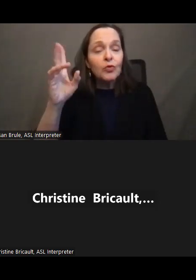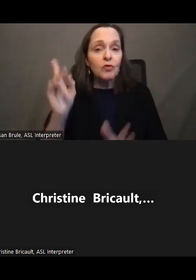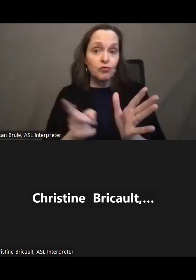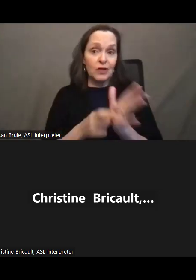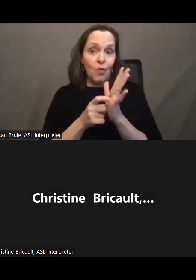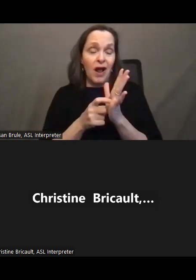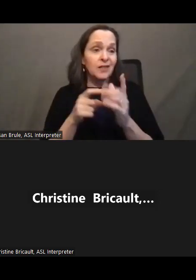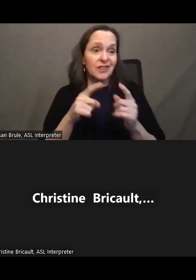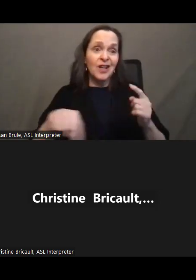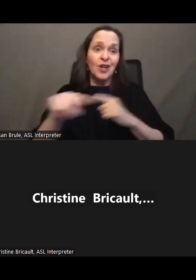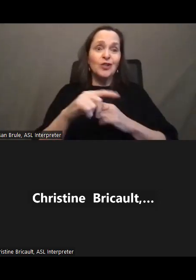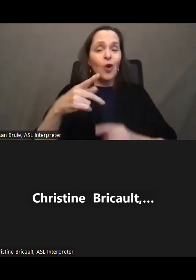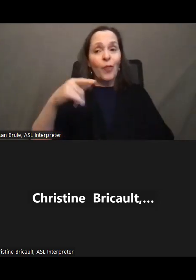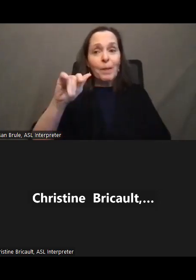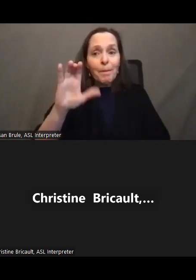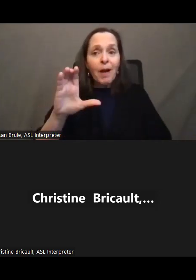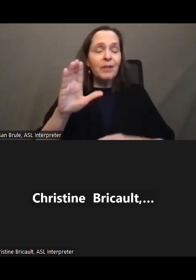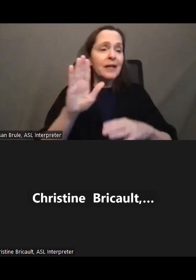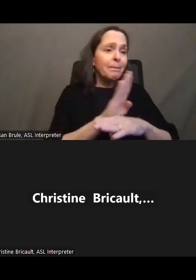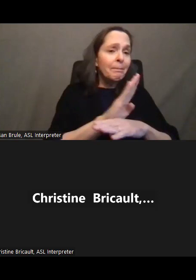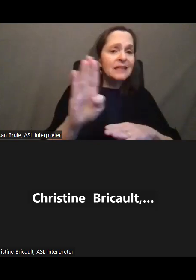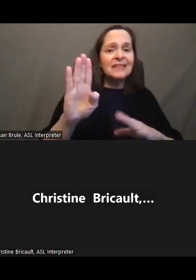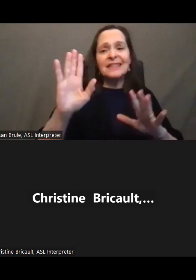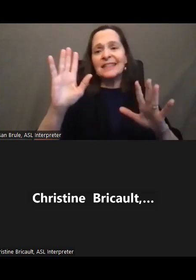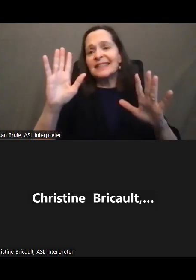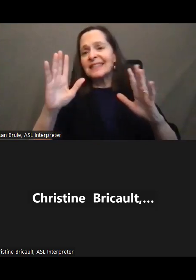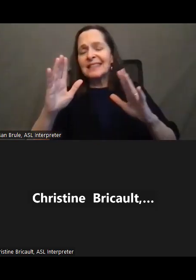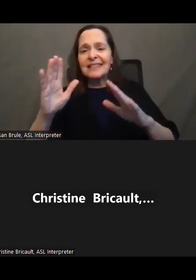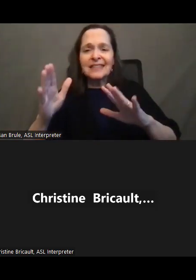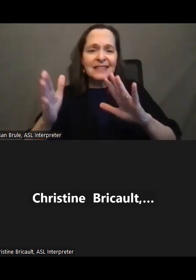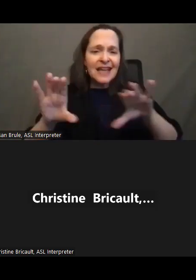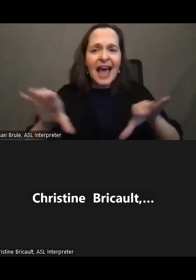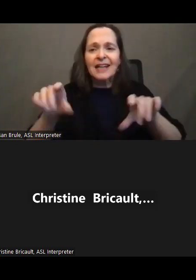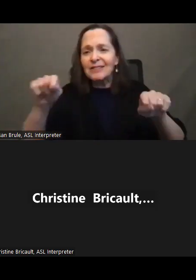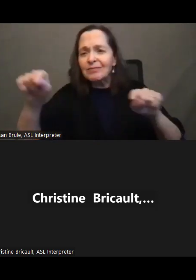And so I -- if you take one thing away from today's training,